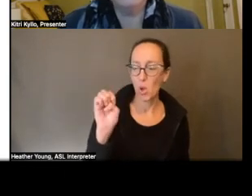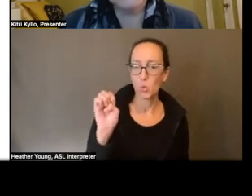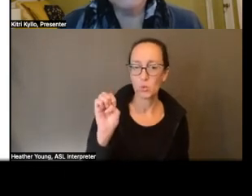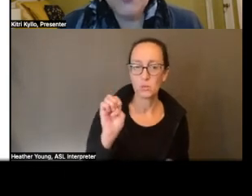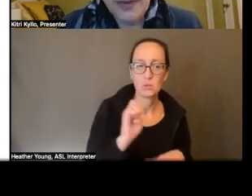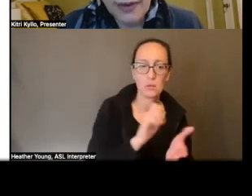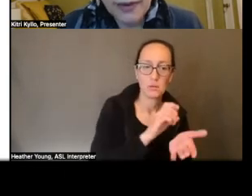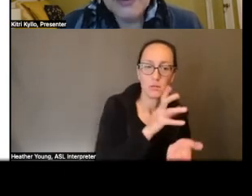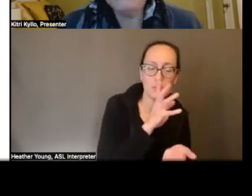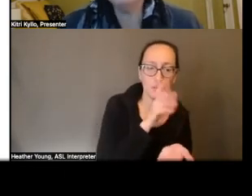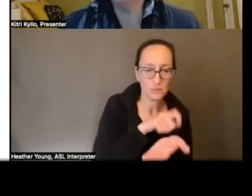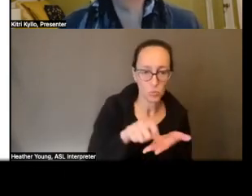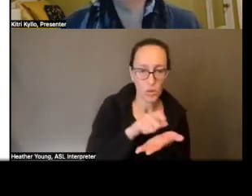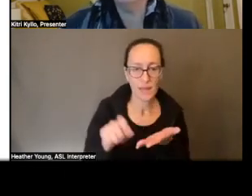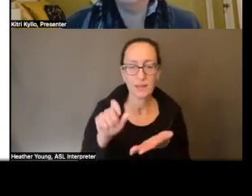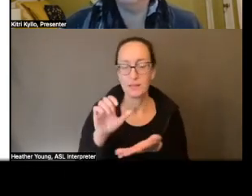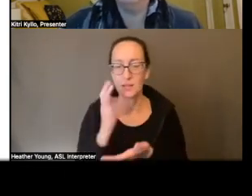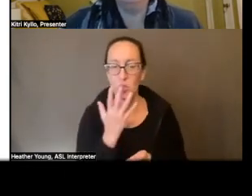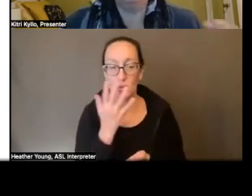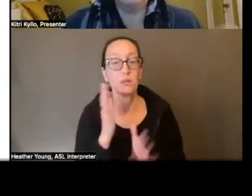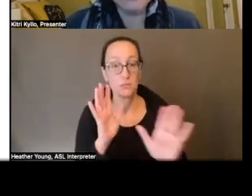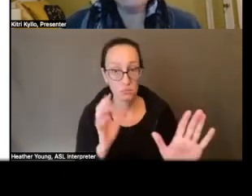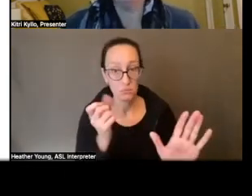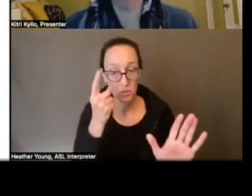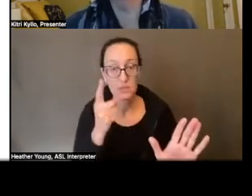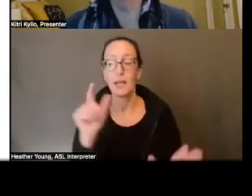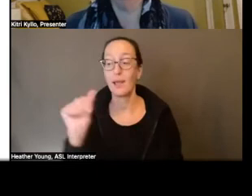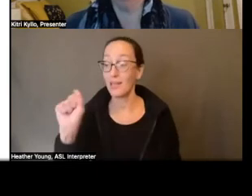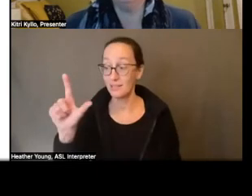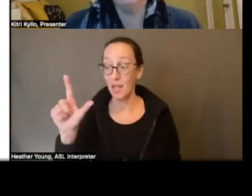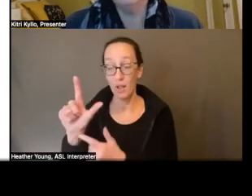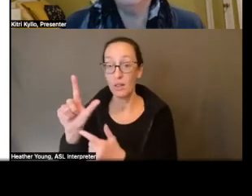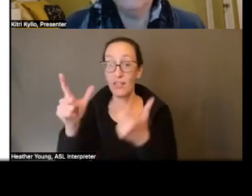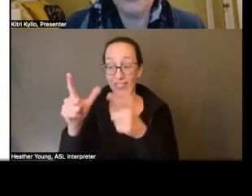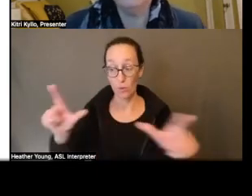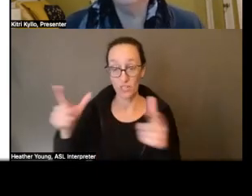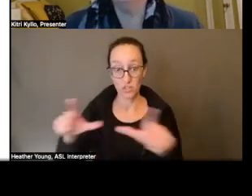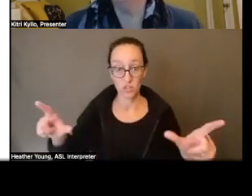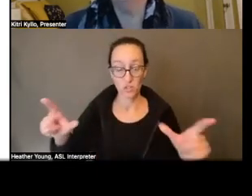In the same way, ASL is a language. Signing is the mode of communicating that language.